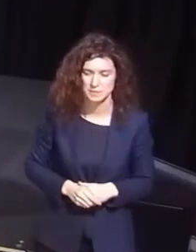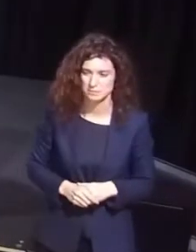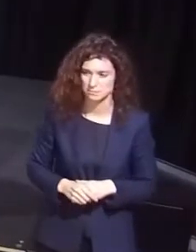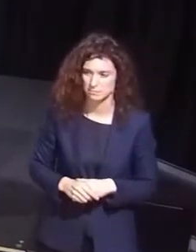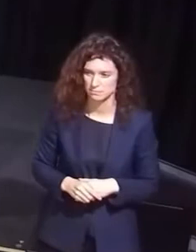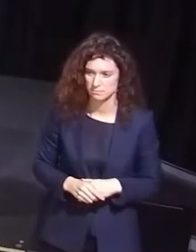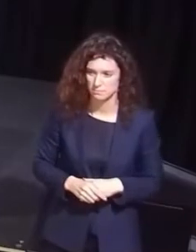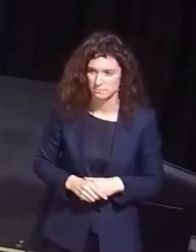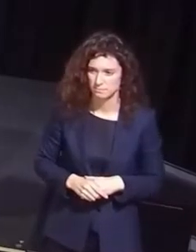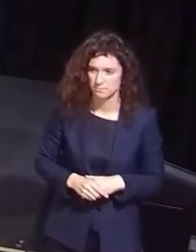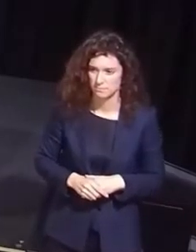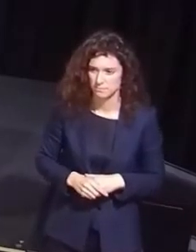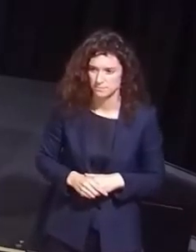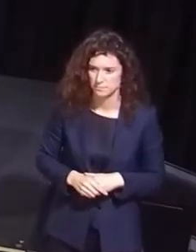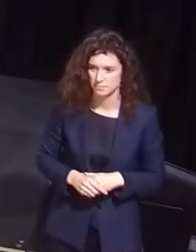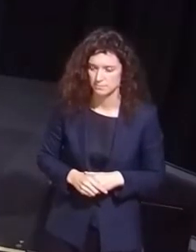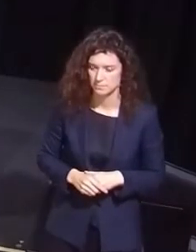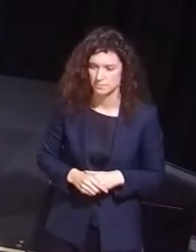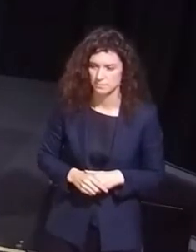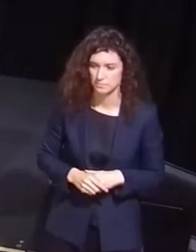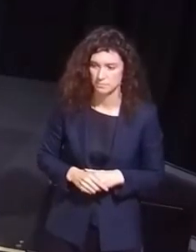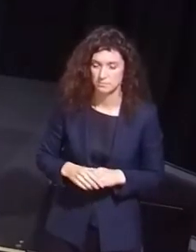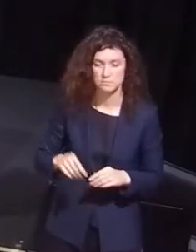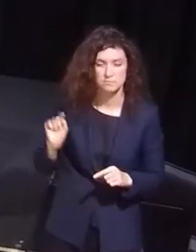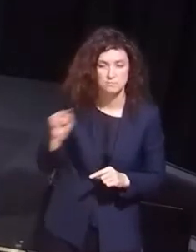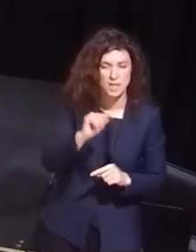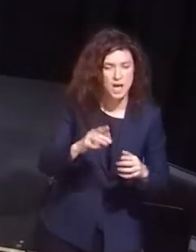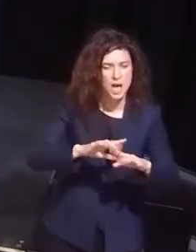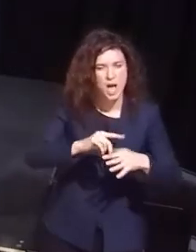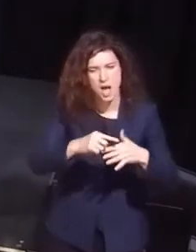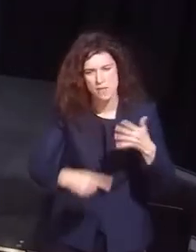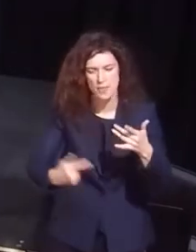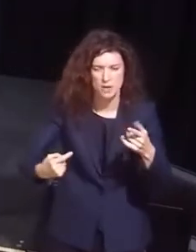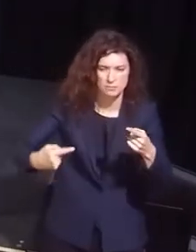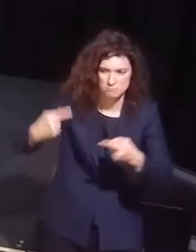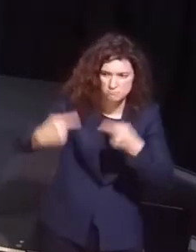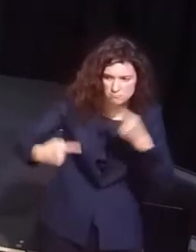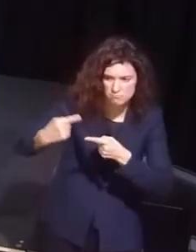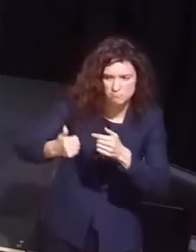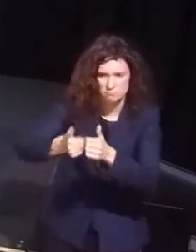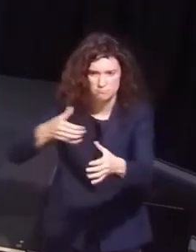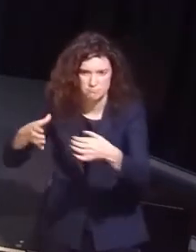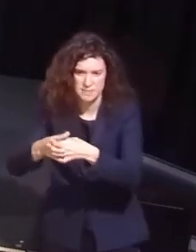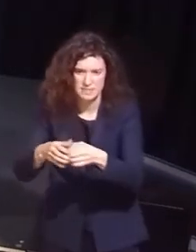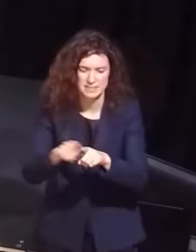Rival companies brought innovations of their own to the field, as with Essex based Zambette Electronics System 7 and 8.